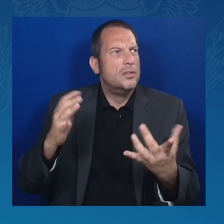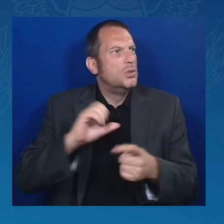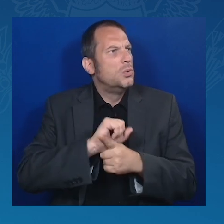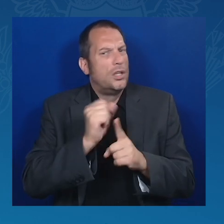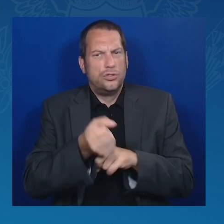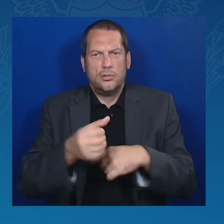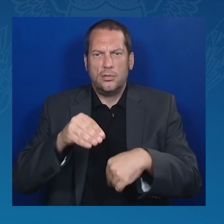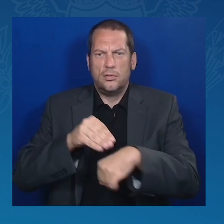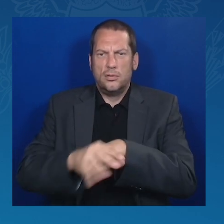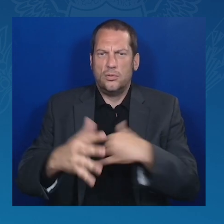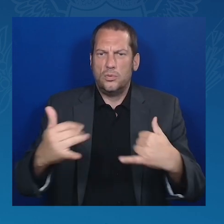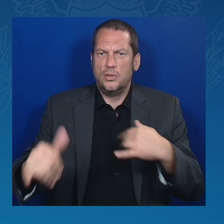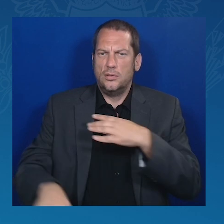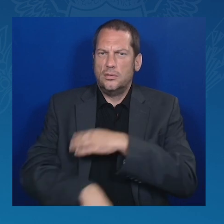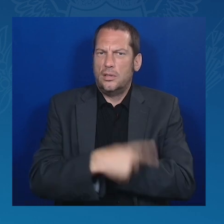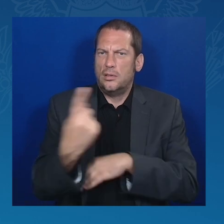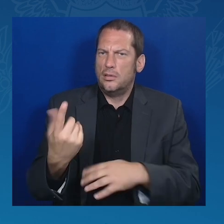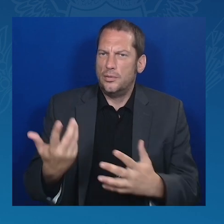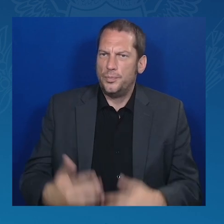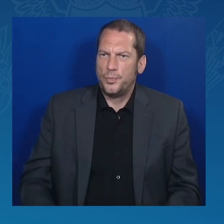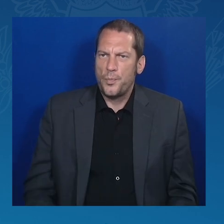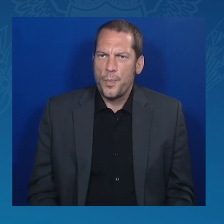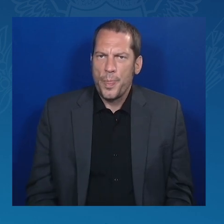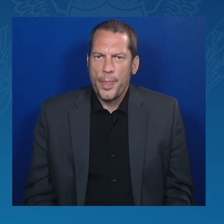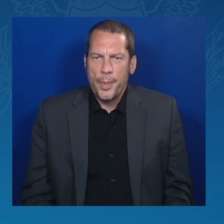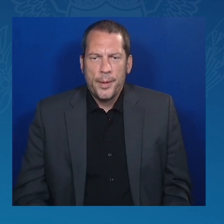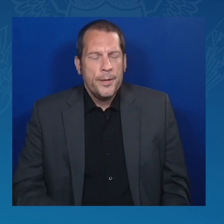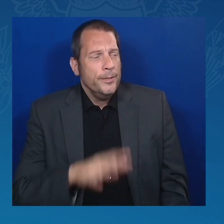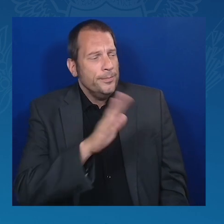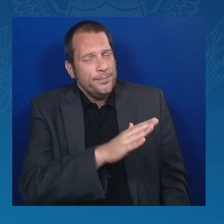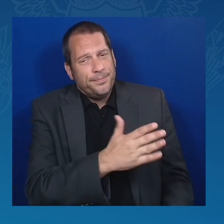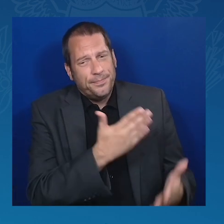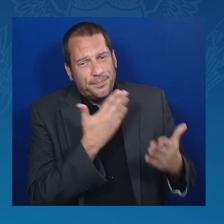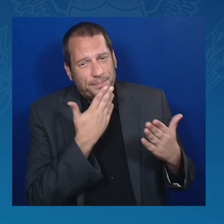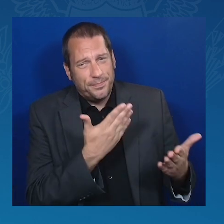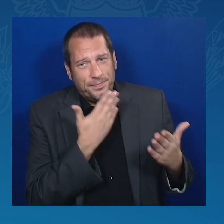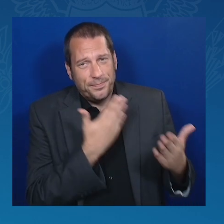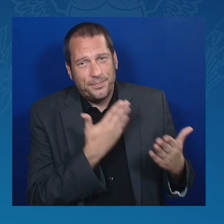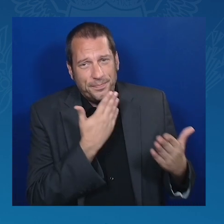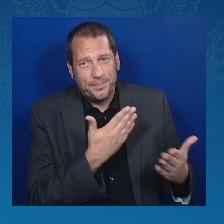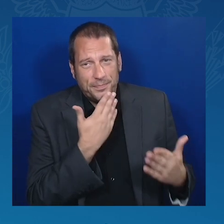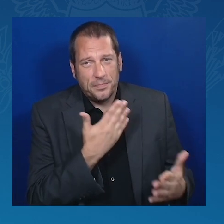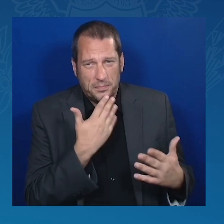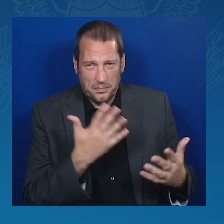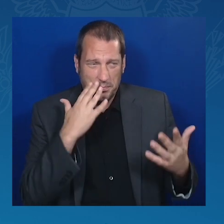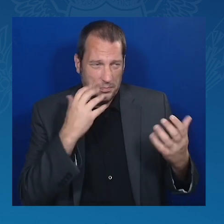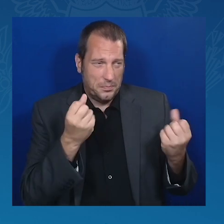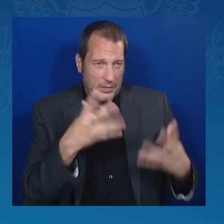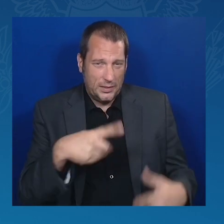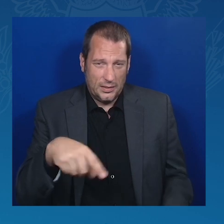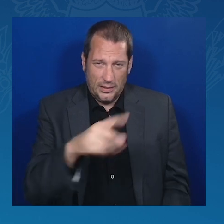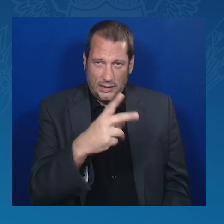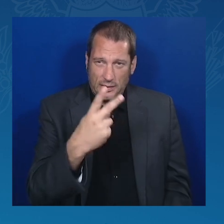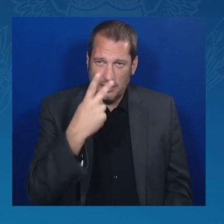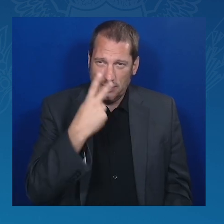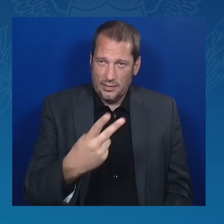Many of us have watched your incredible career, and in particular, the way you have always